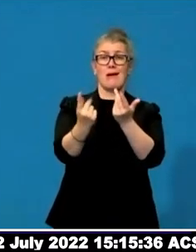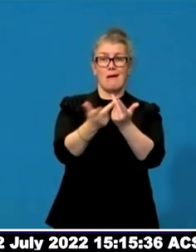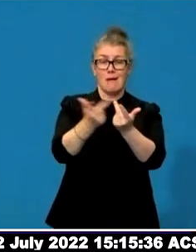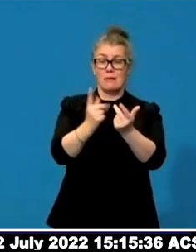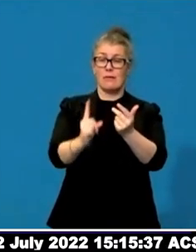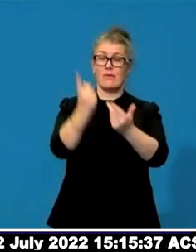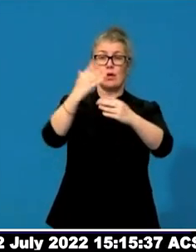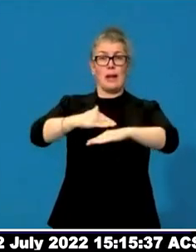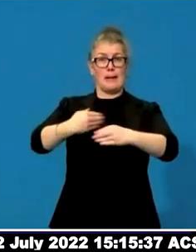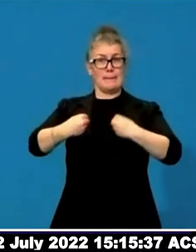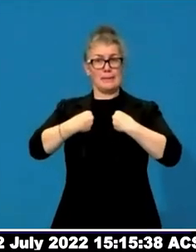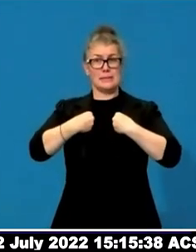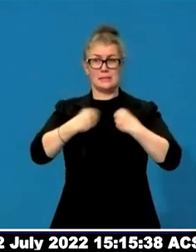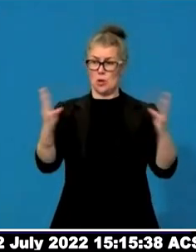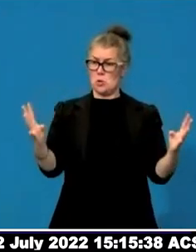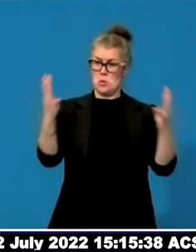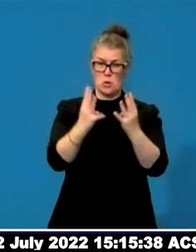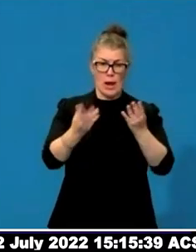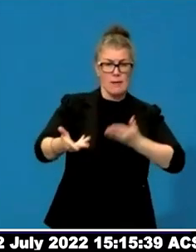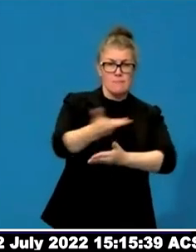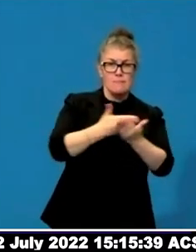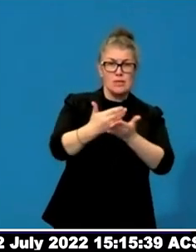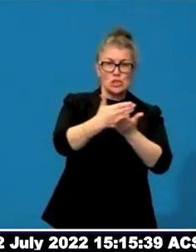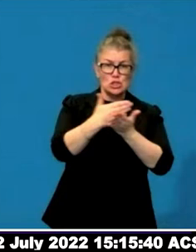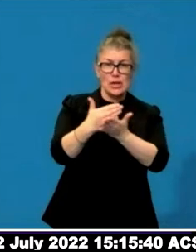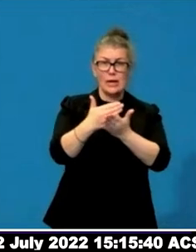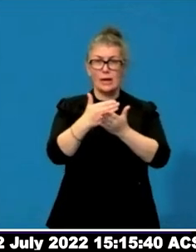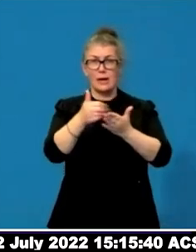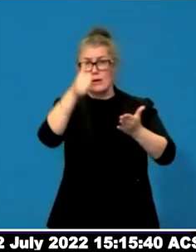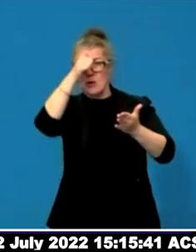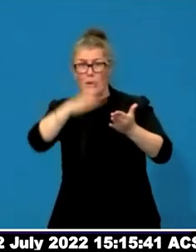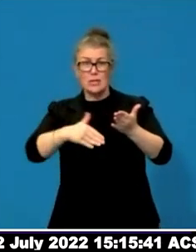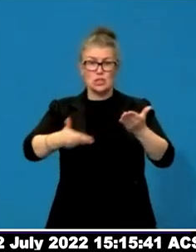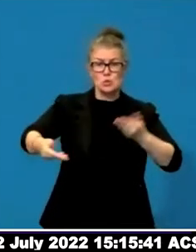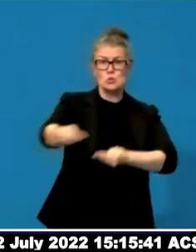to talk about and share and exchange knowledge, a bit like that Facebook page?